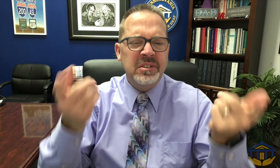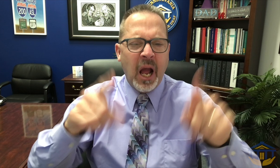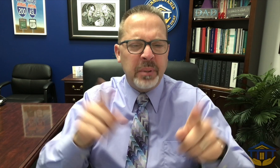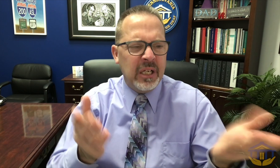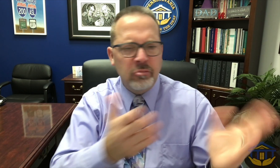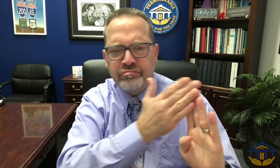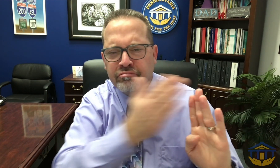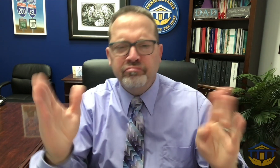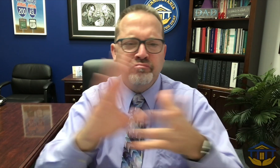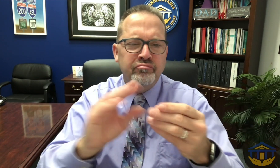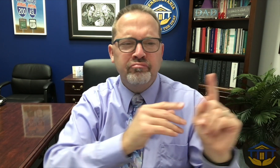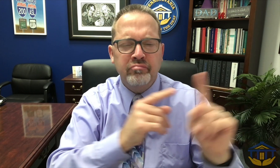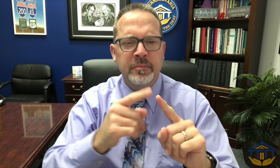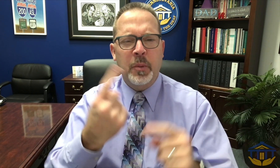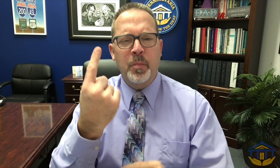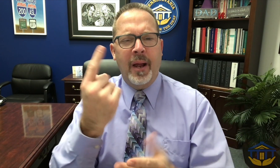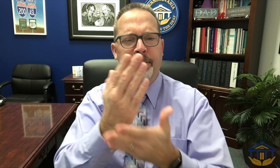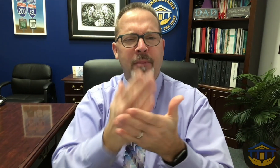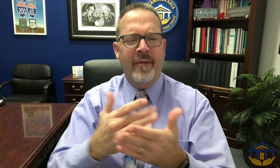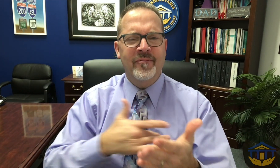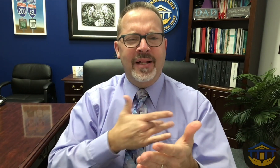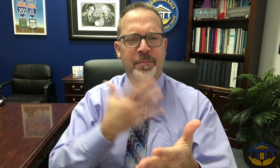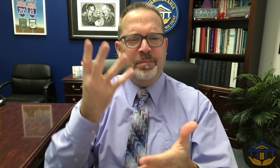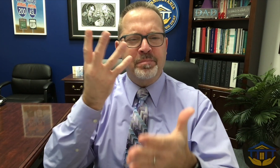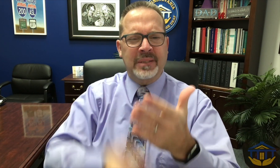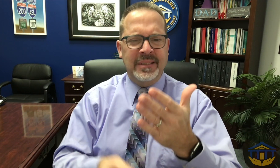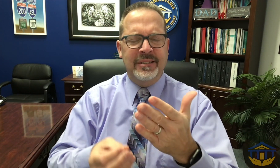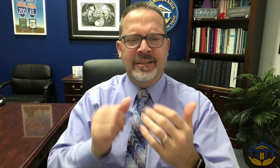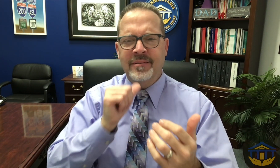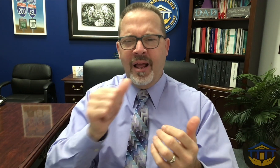Over the months I share updates in these Vlogs about what is happening at the school and